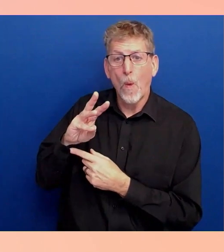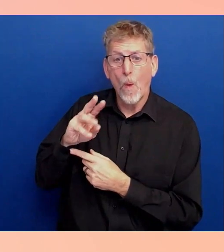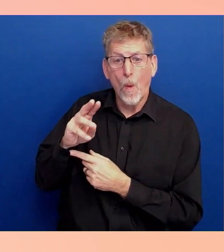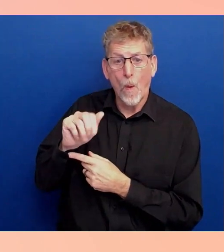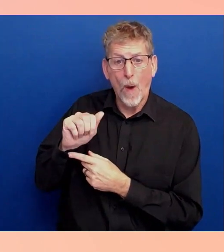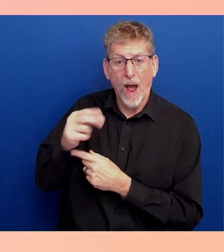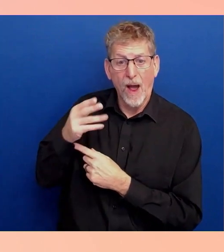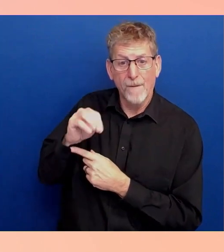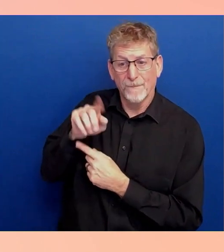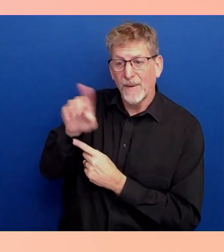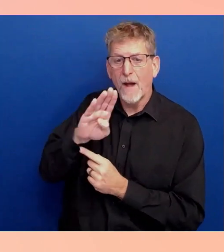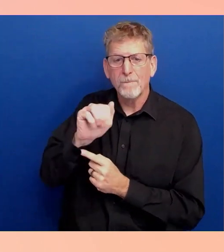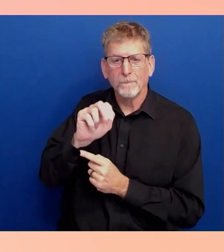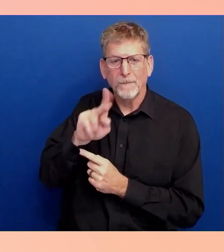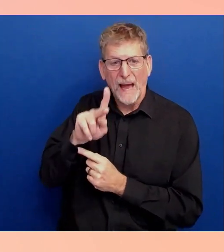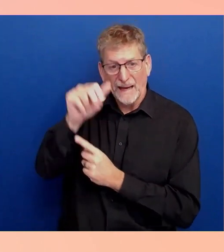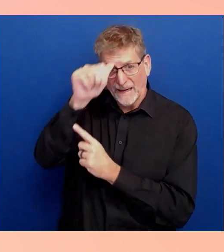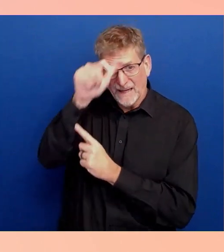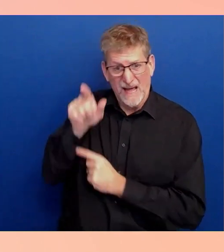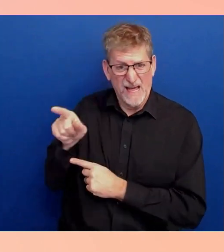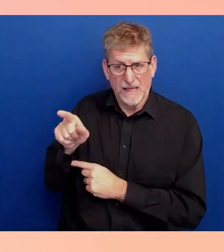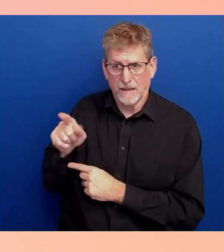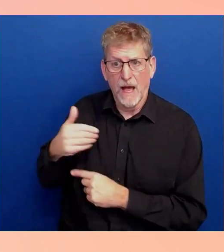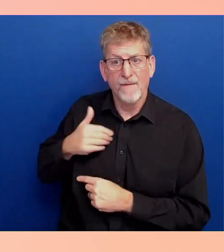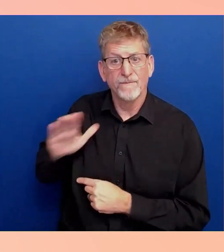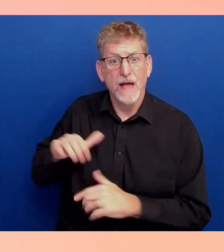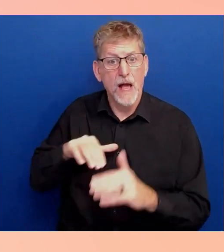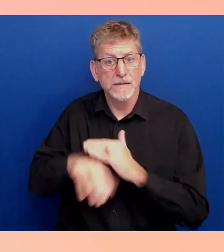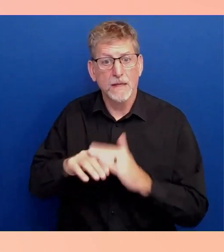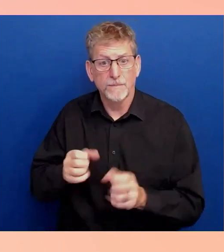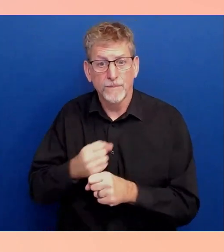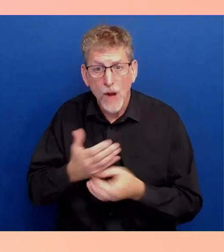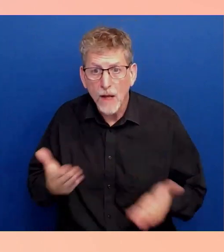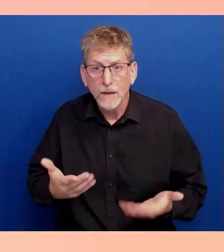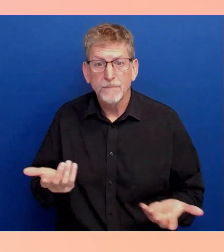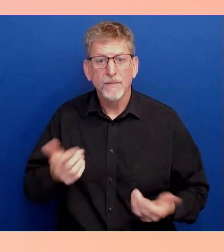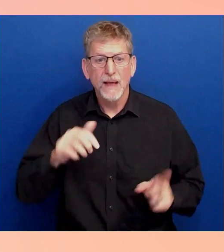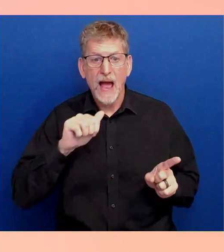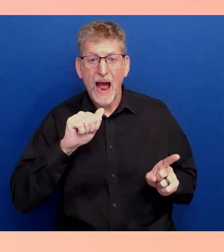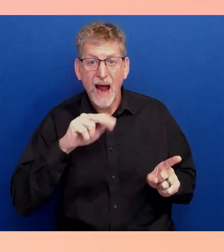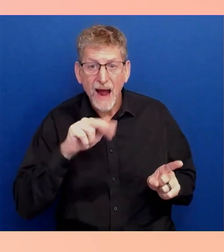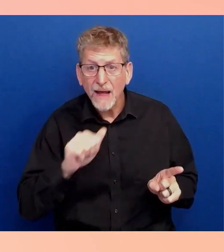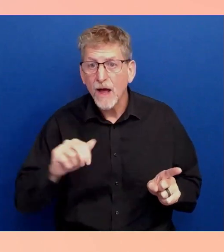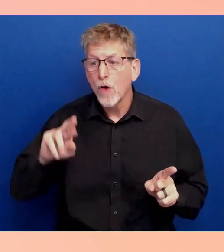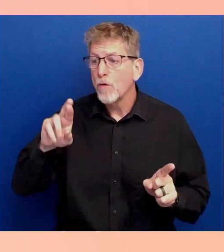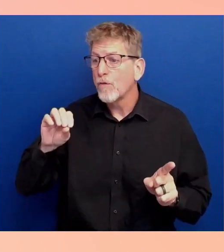artificial intelligence to make their work easier and more efficient. It underscores the real-world impact